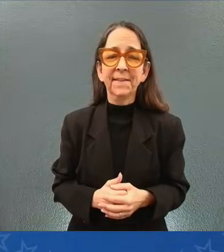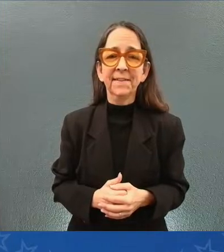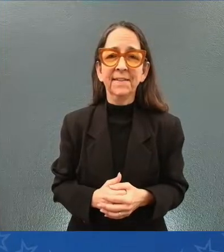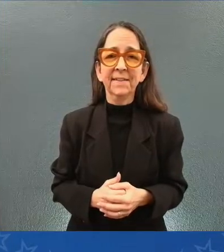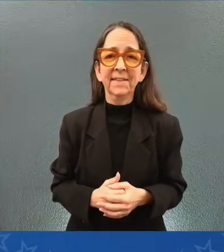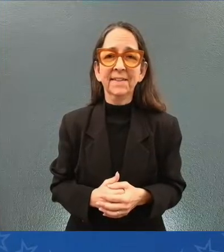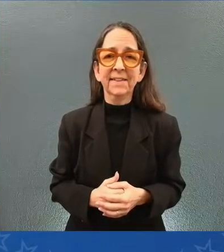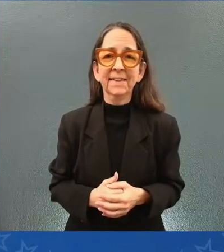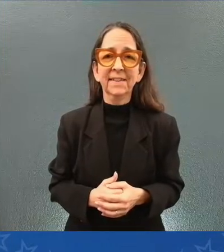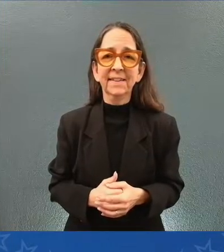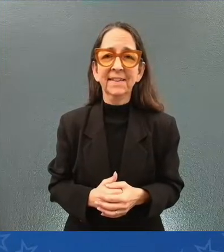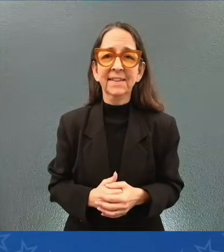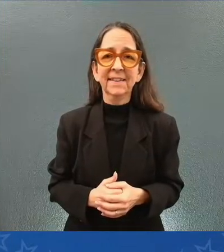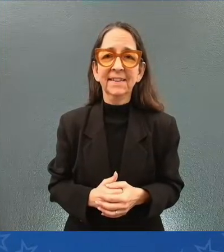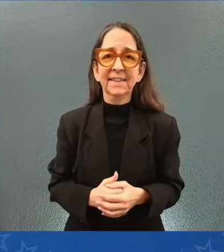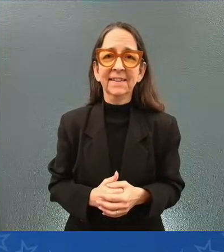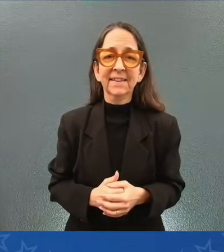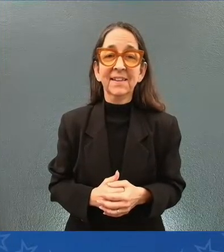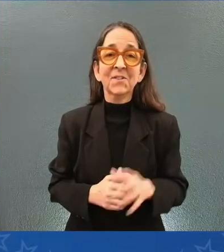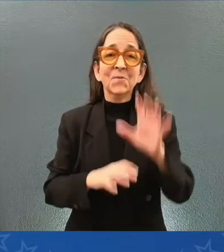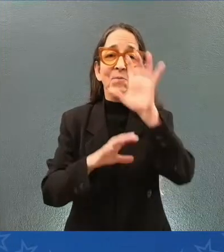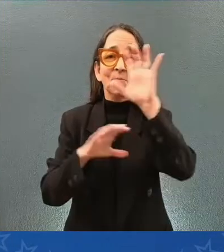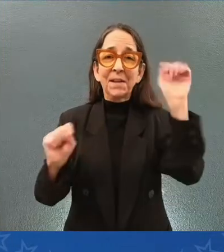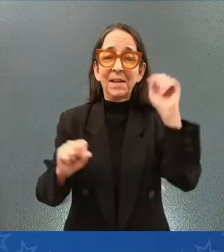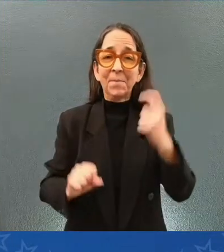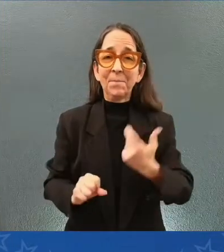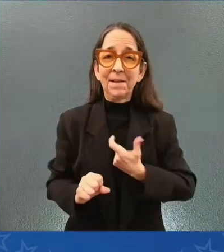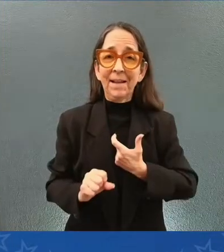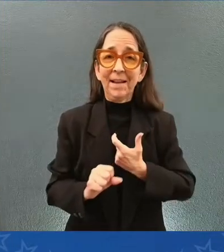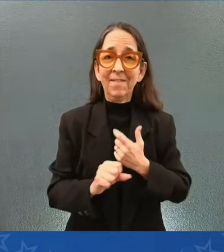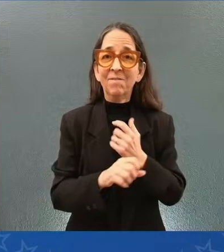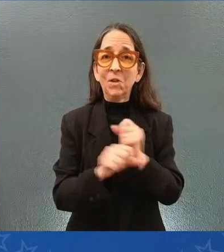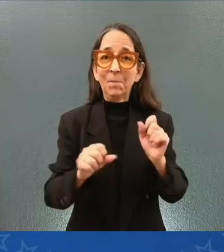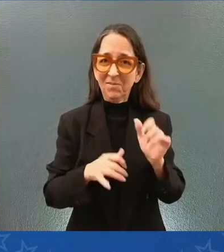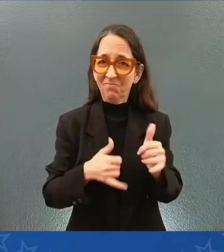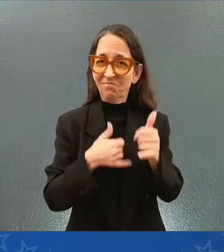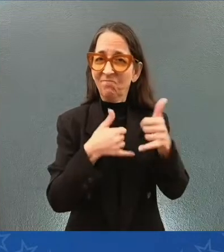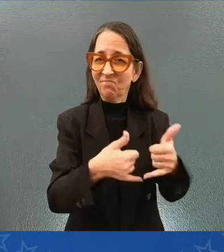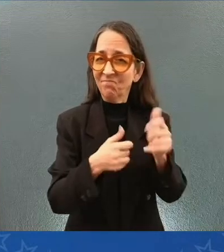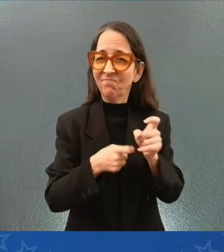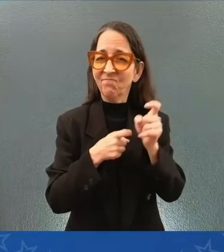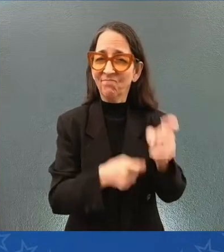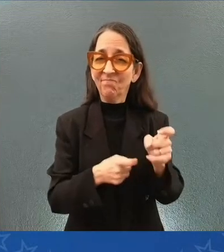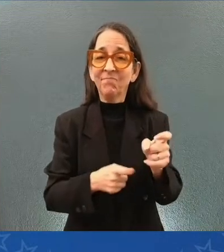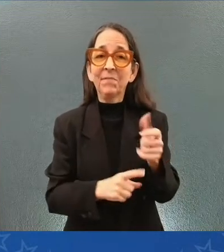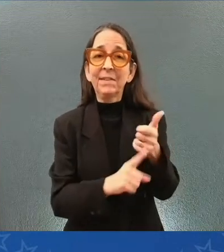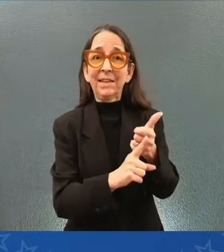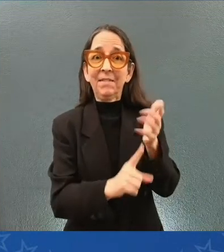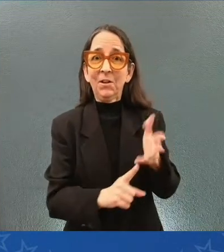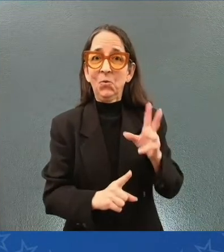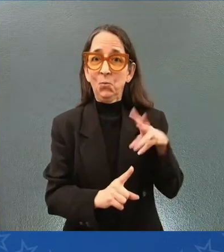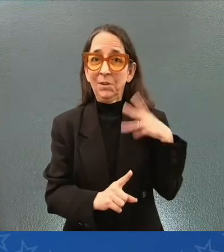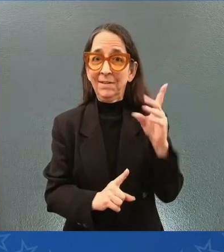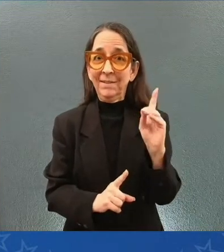The Presidential Medal of Freedom is awarded to William Sanford Nye. A Washington, DC, native, Bill Nye began his career